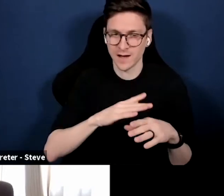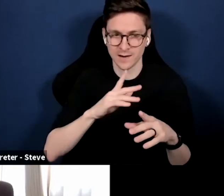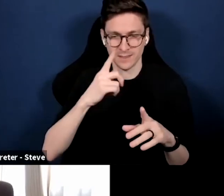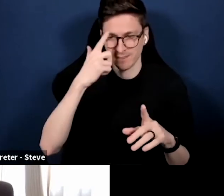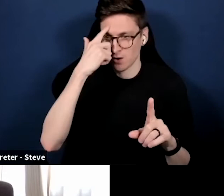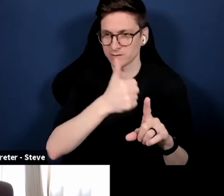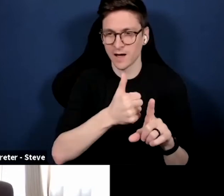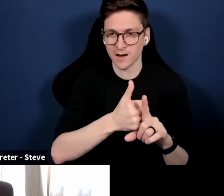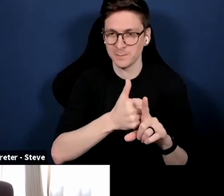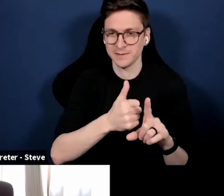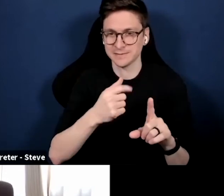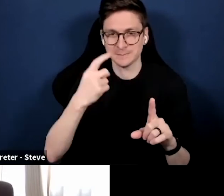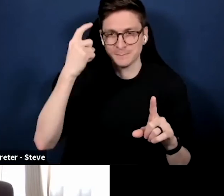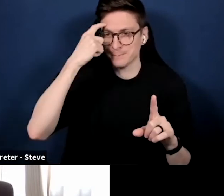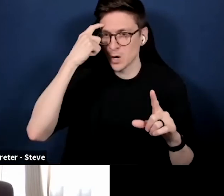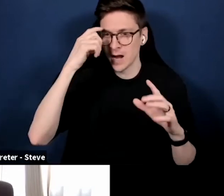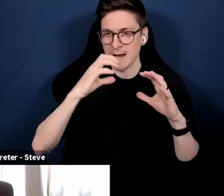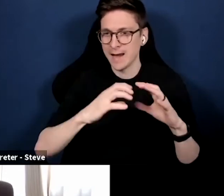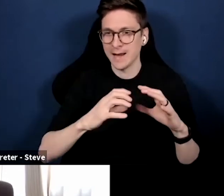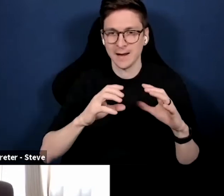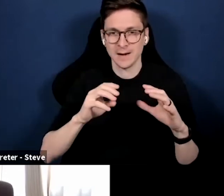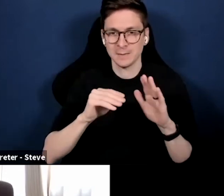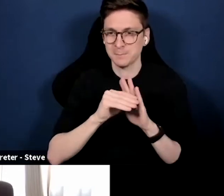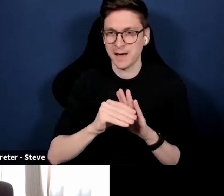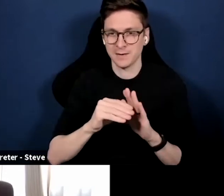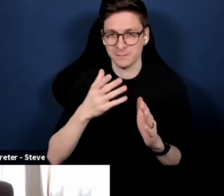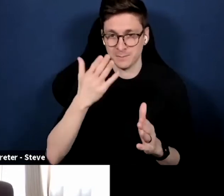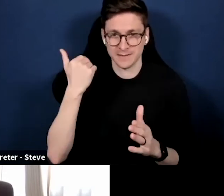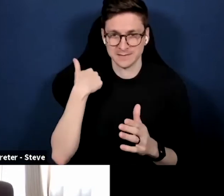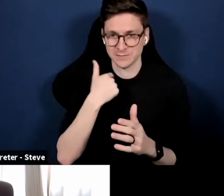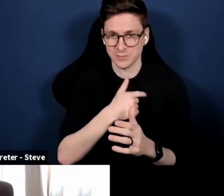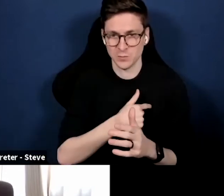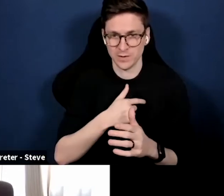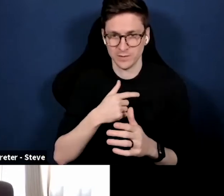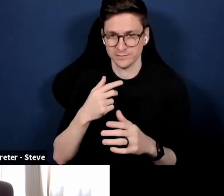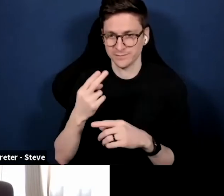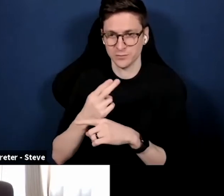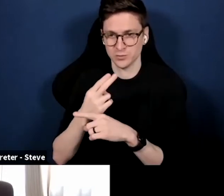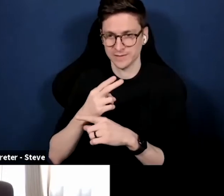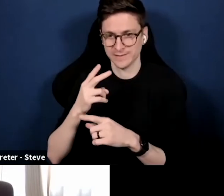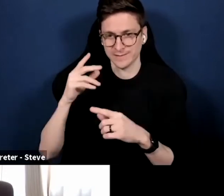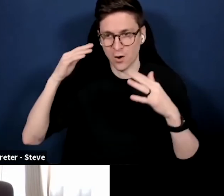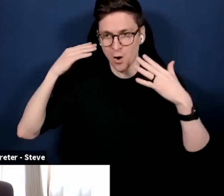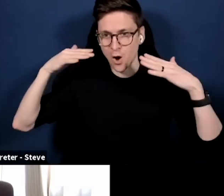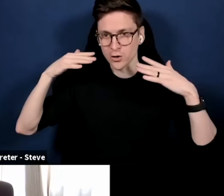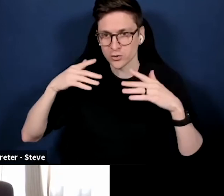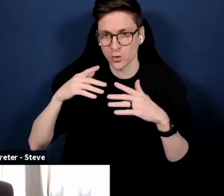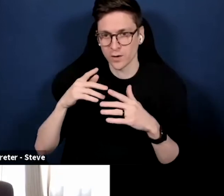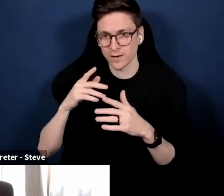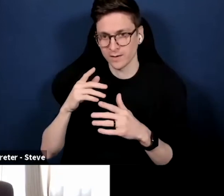because we we're taking arbitrary language but then we're looking we're doing sentiment analysis